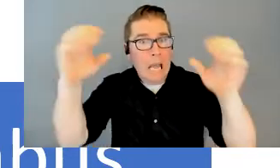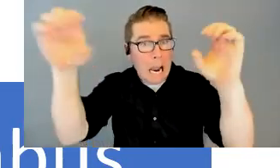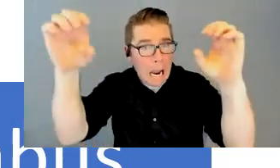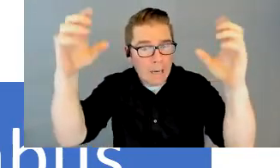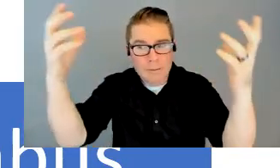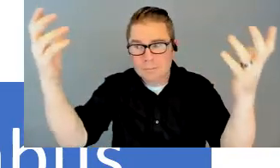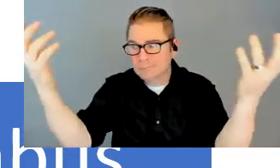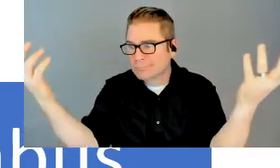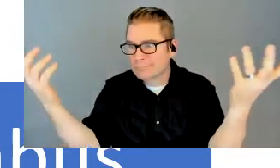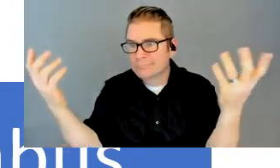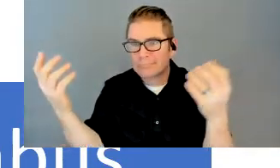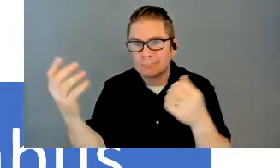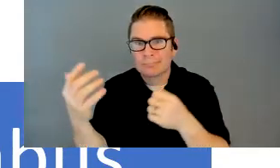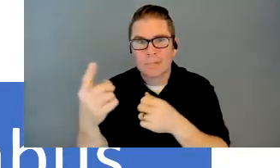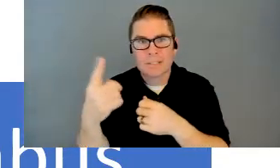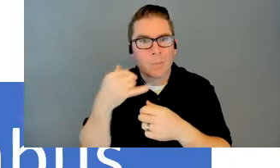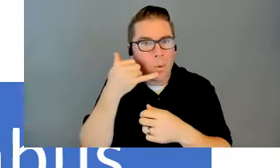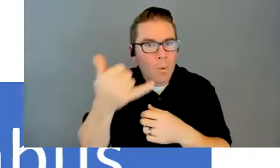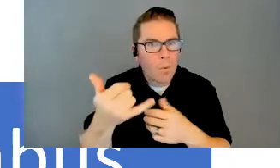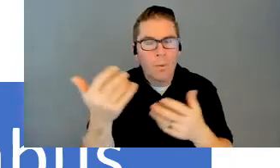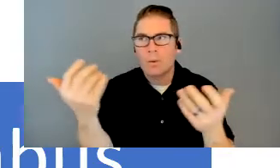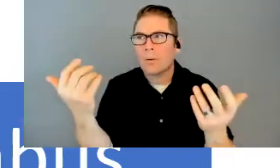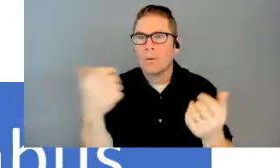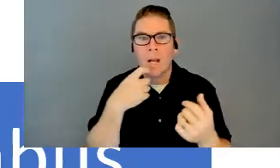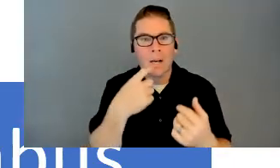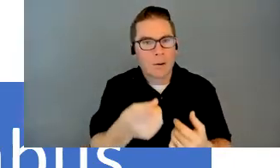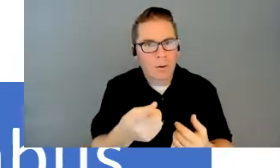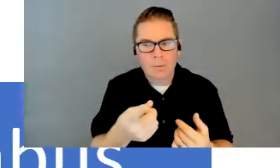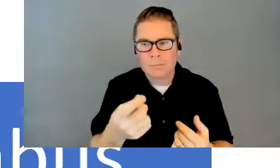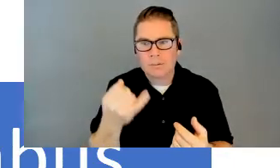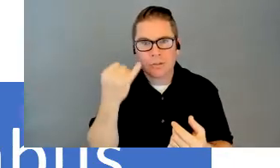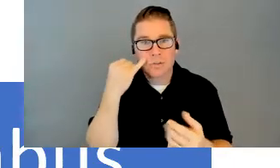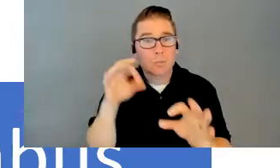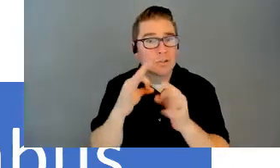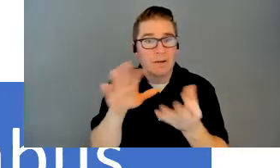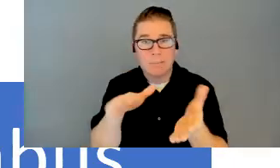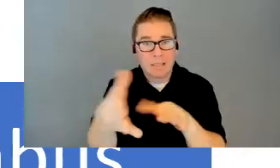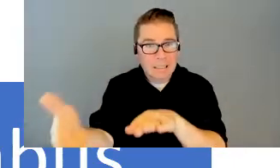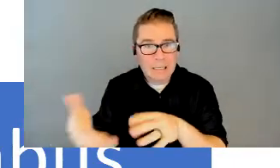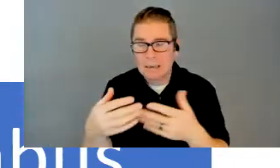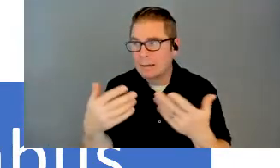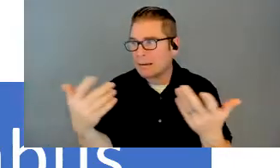someone called them and told them that they had a death in their family. You want them to get on the phone and call you.